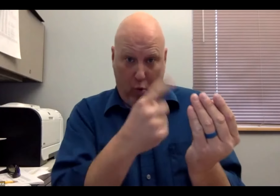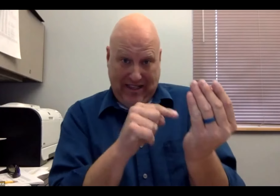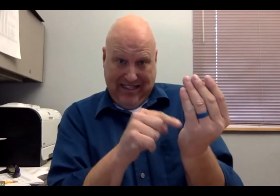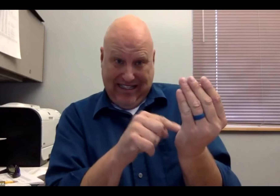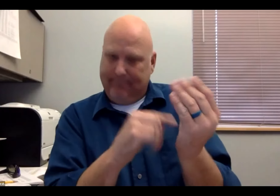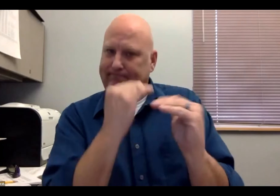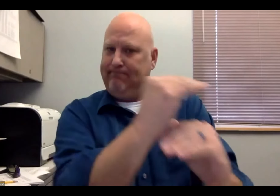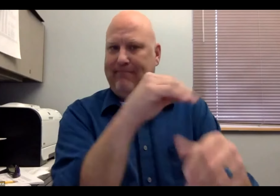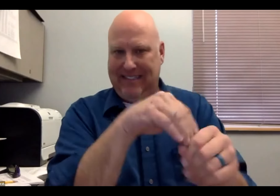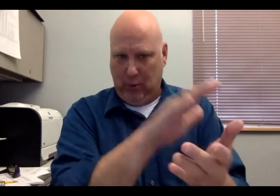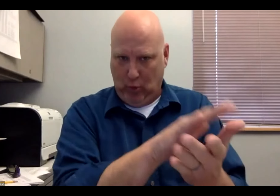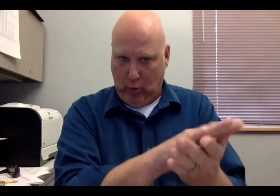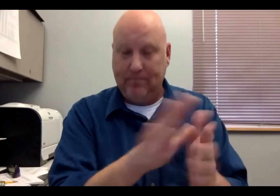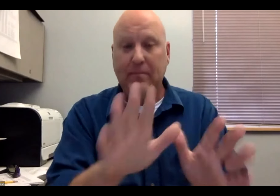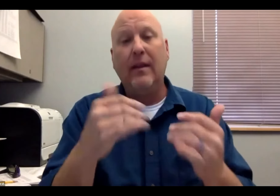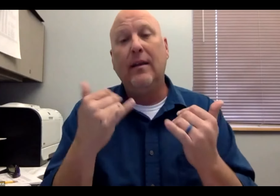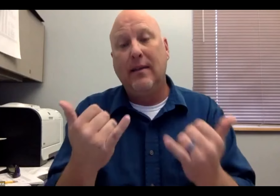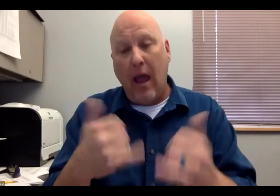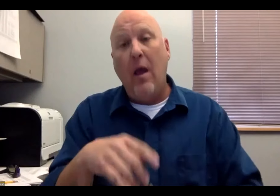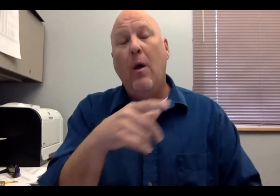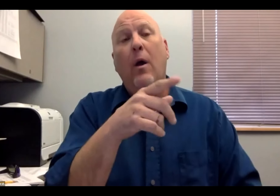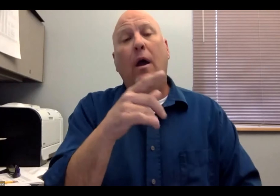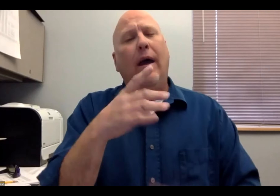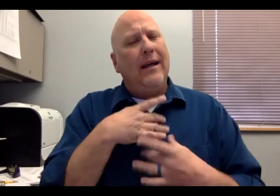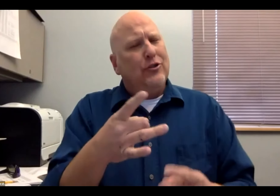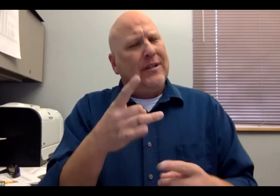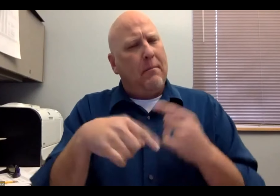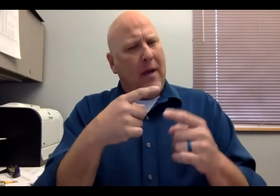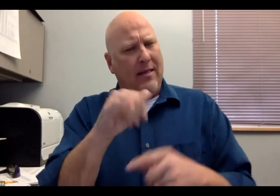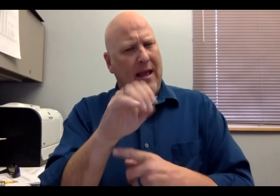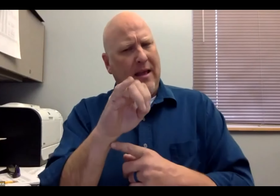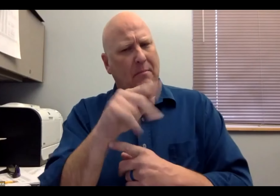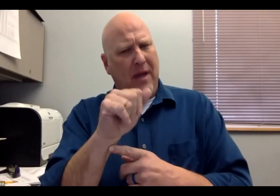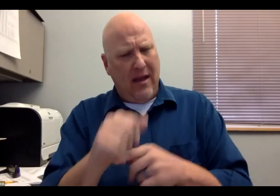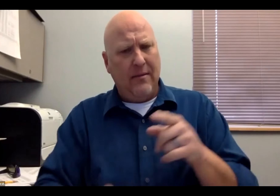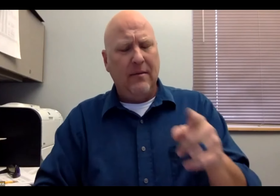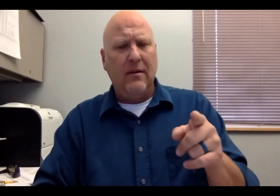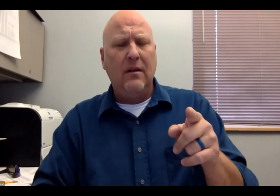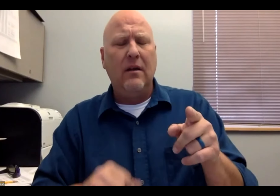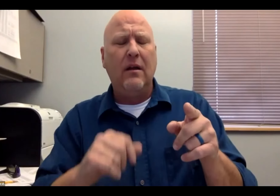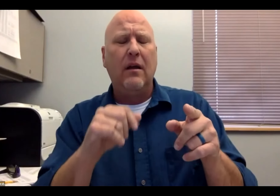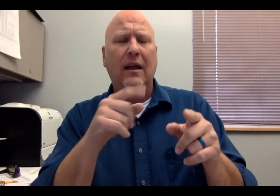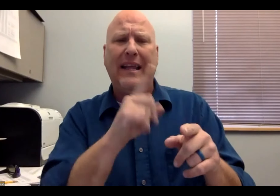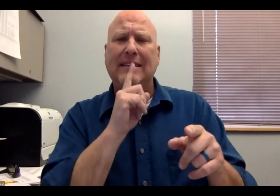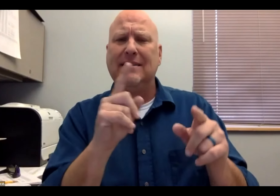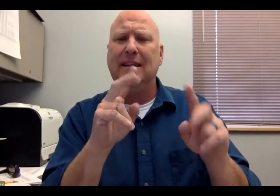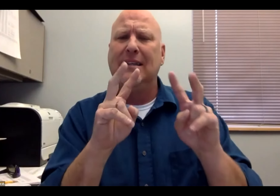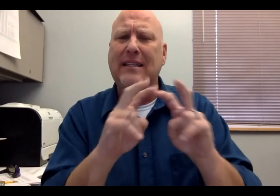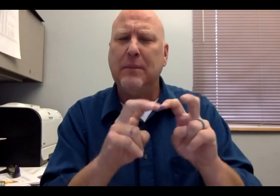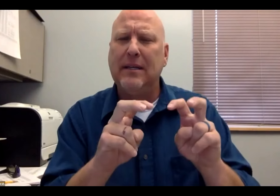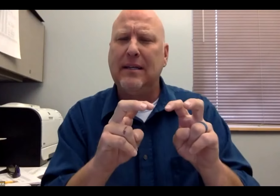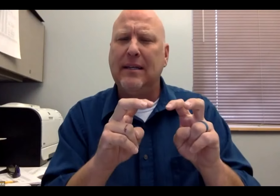So EI PA they can only interpret in if the school. Interestingly about the EI PA certification